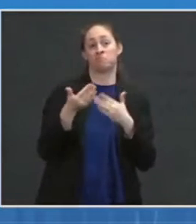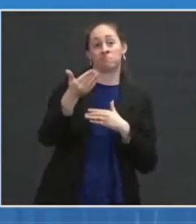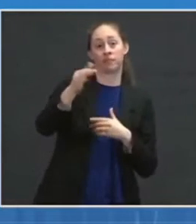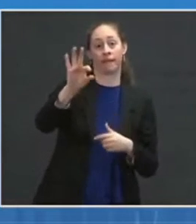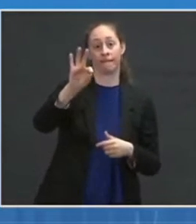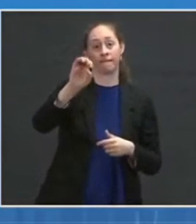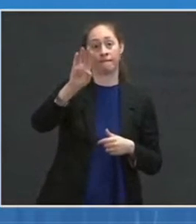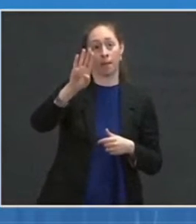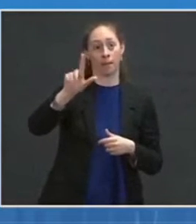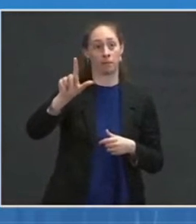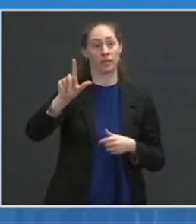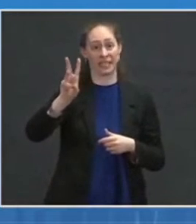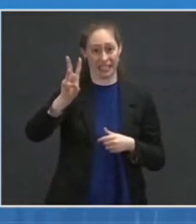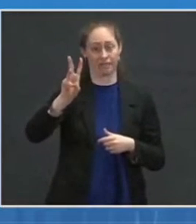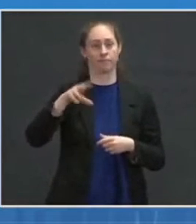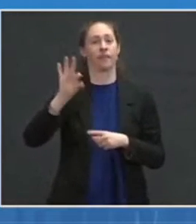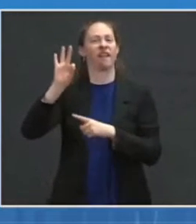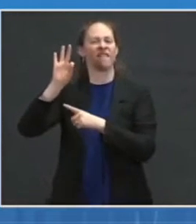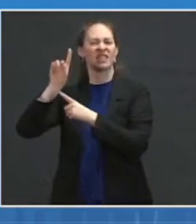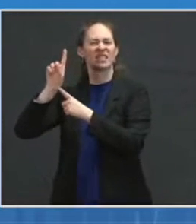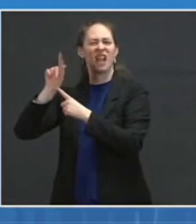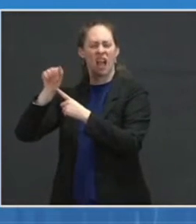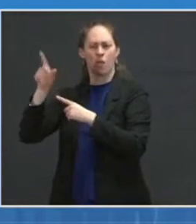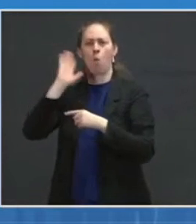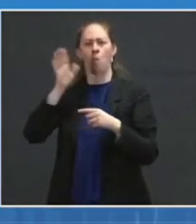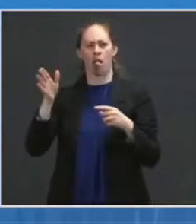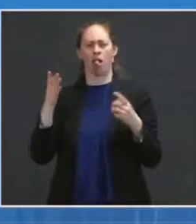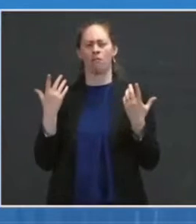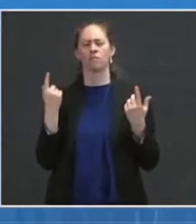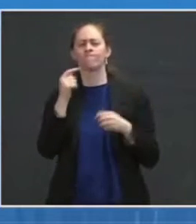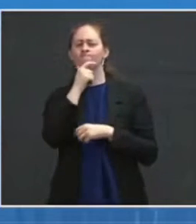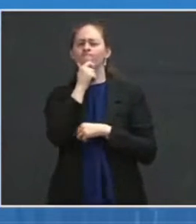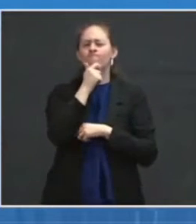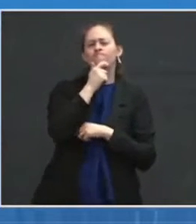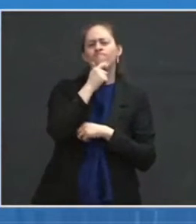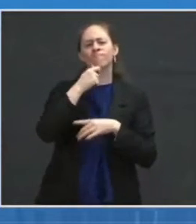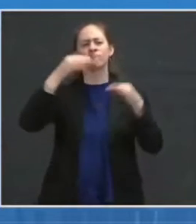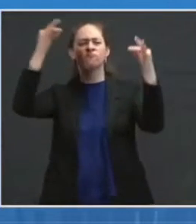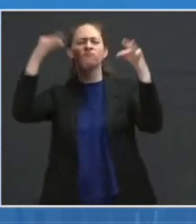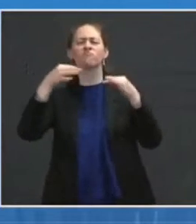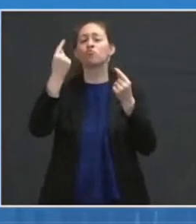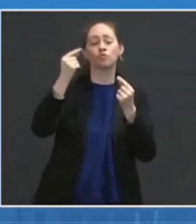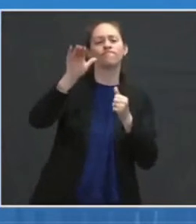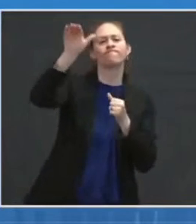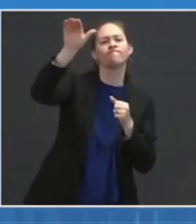AND ON FEBRUARY 26, THE FDA WILL